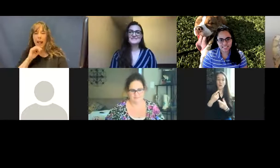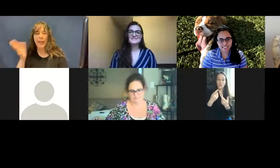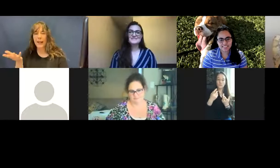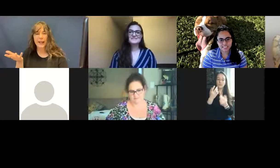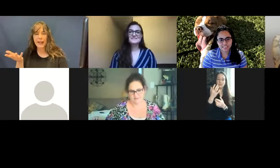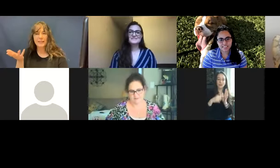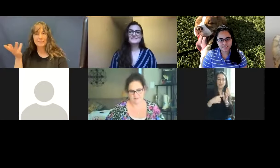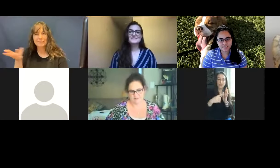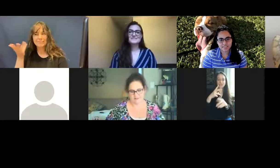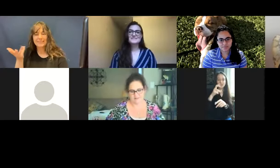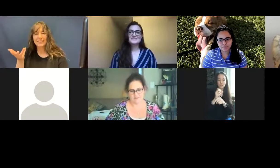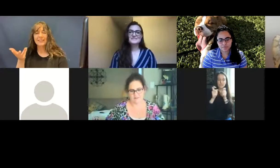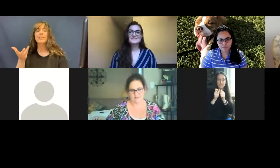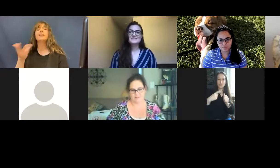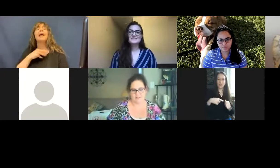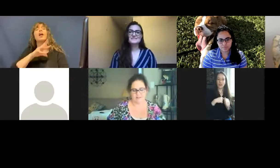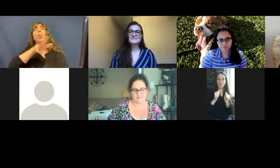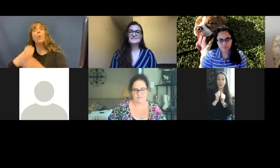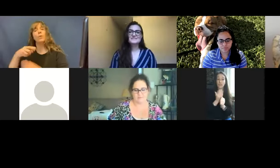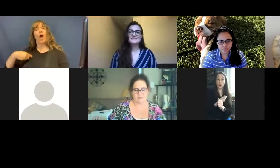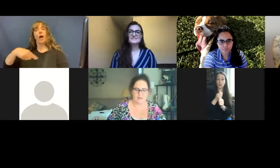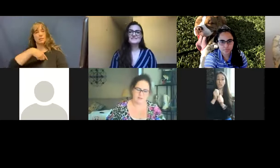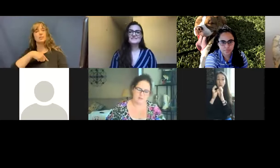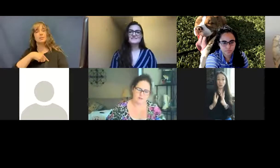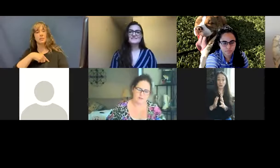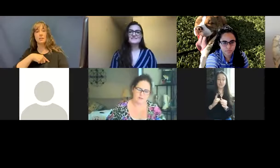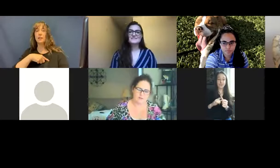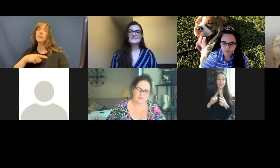you know? Sometimes they get used to dealing with us with our interpreters. And then if